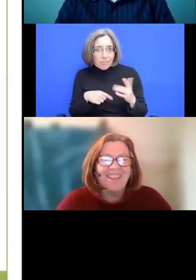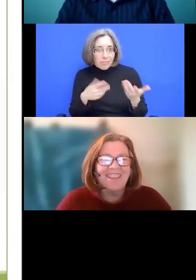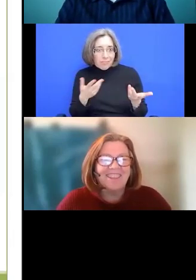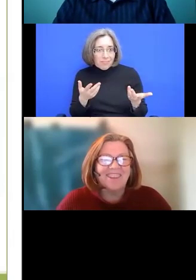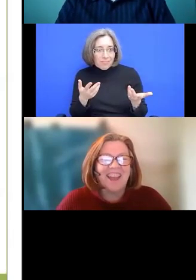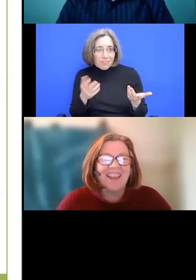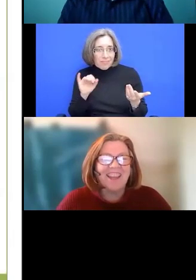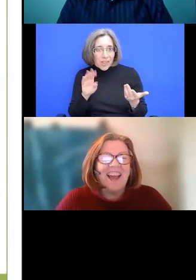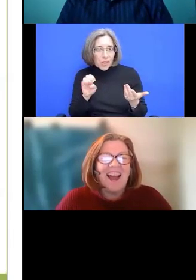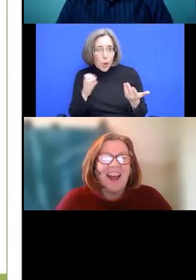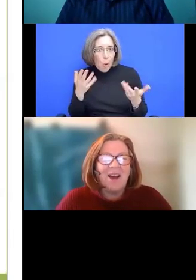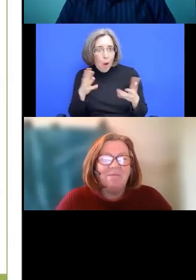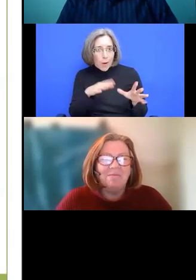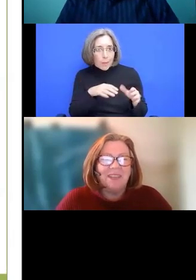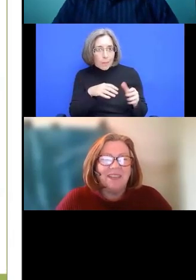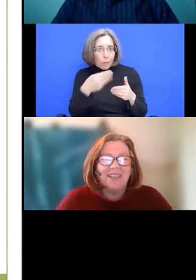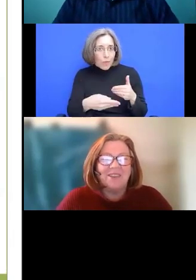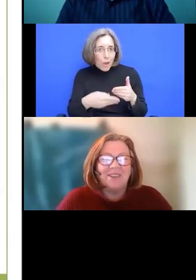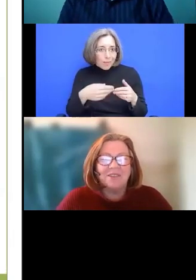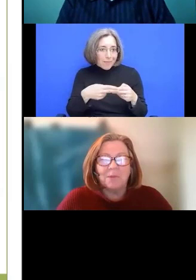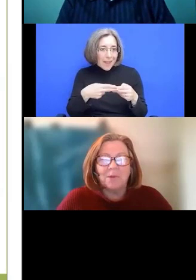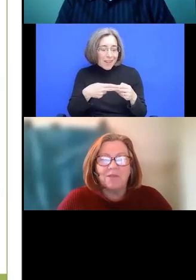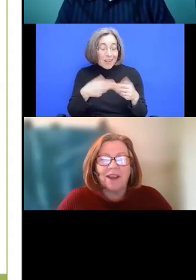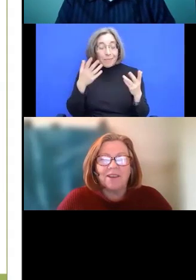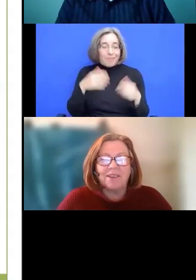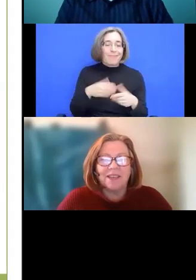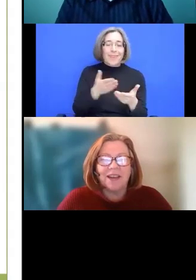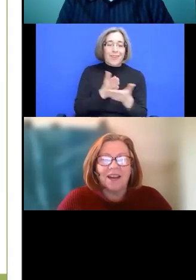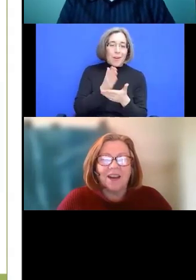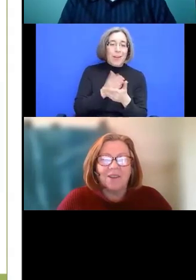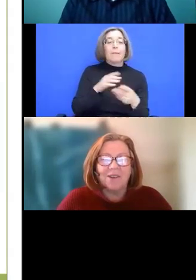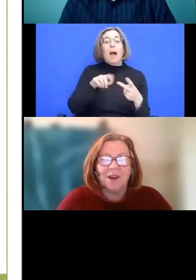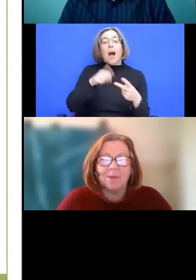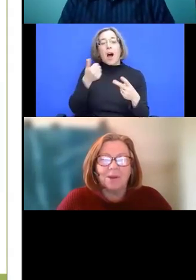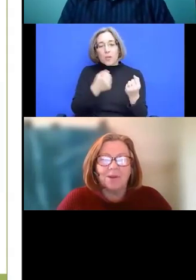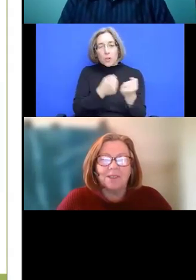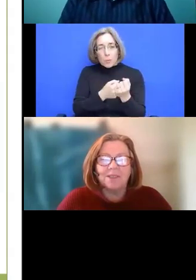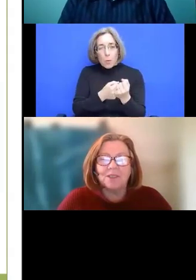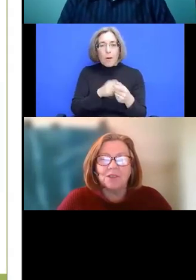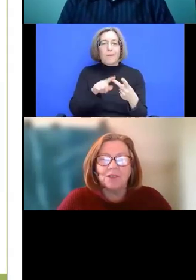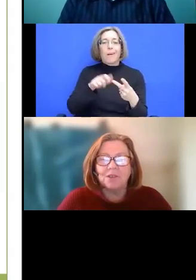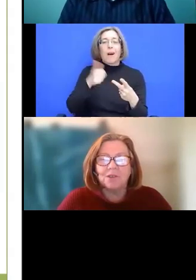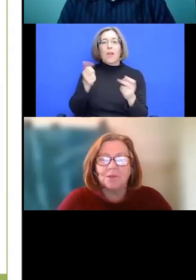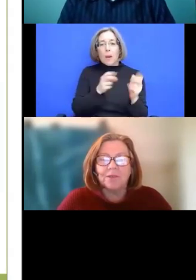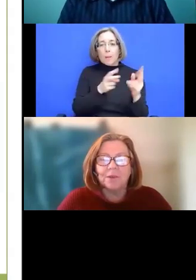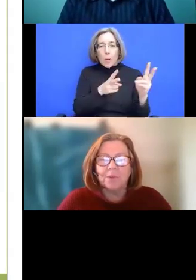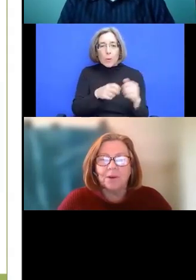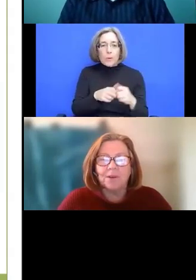Scarlett Gibb: That's okay. Other support files, other uploads, institutional review boards